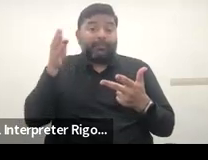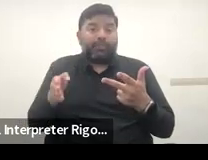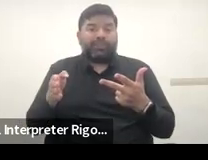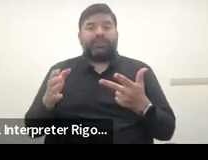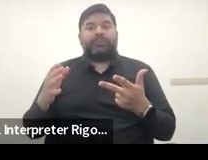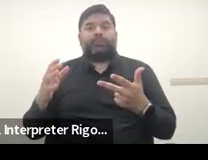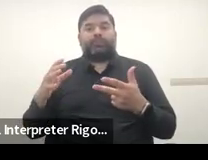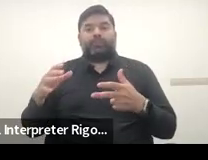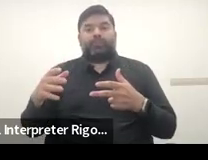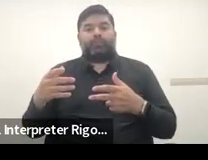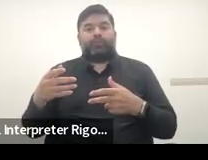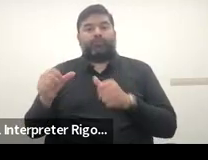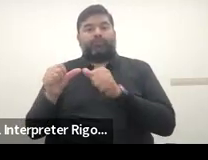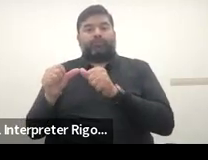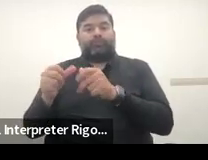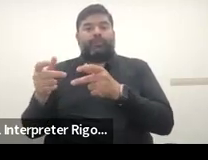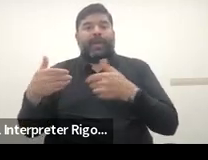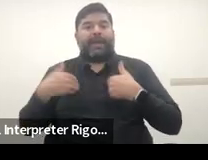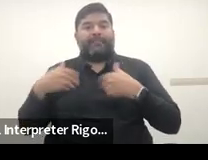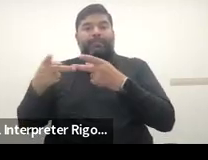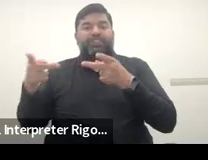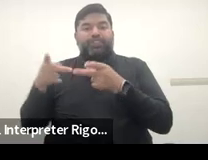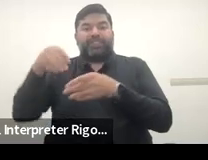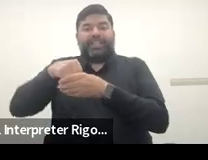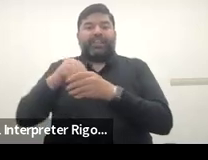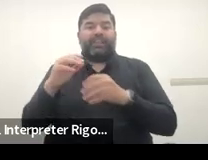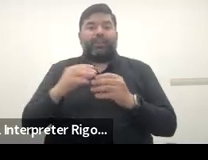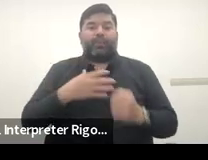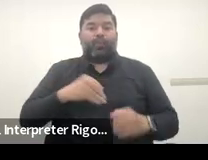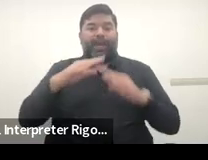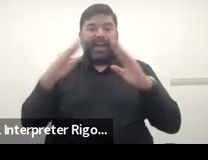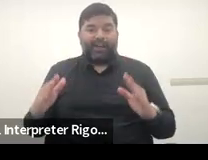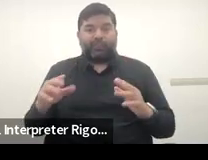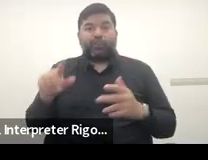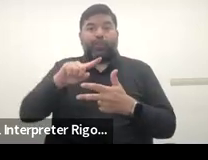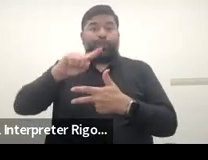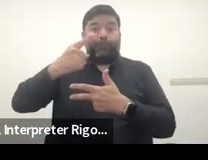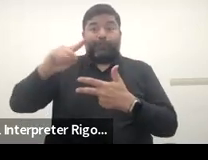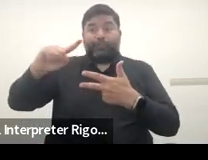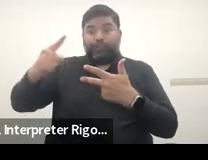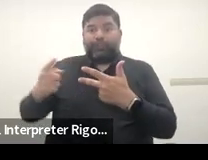presidency, so the three firsts that Kamala represents. I wonder if it'll